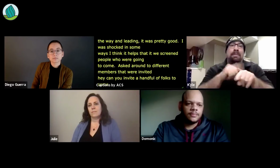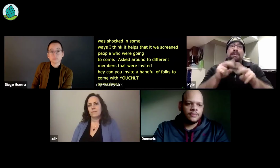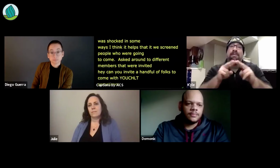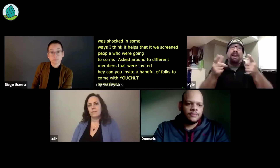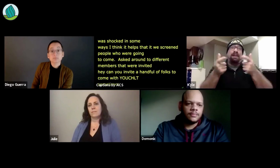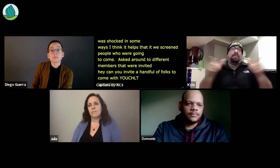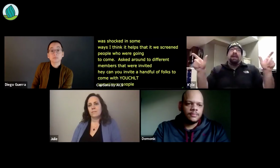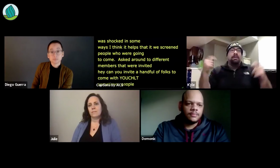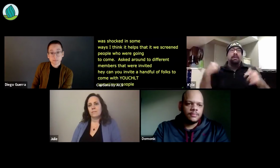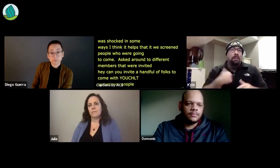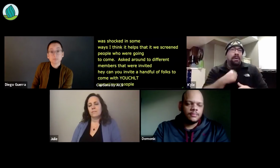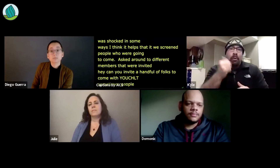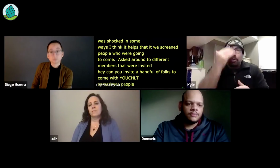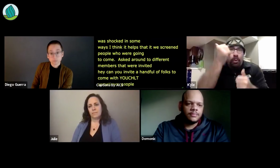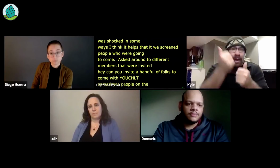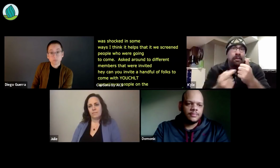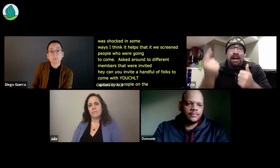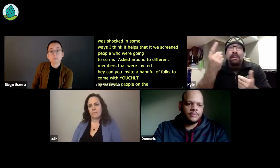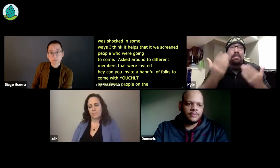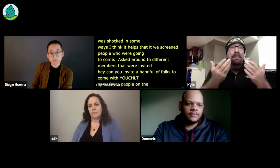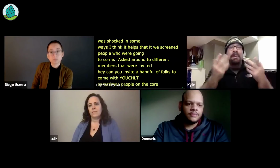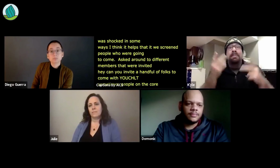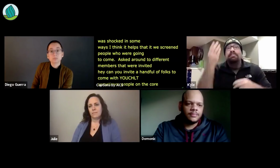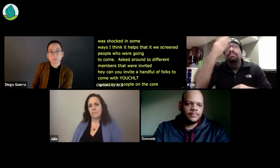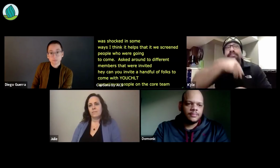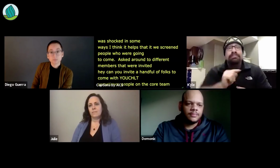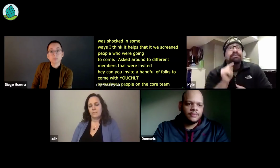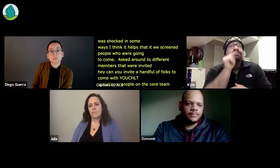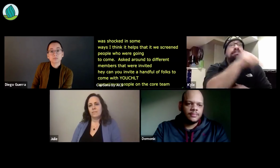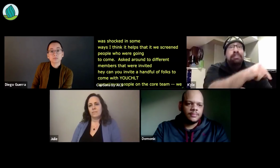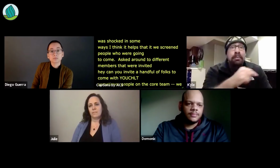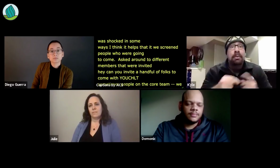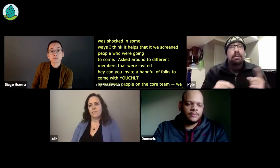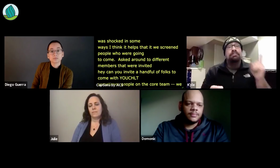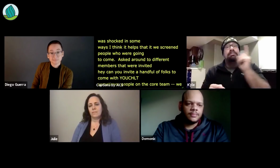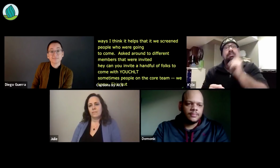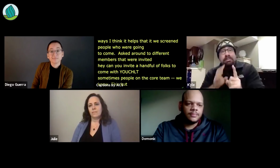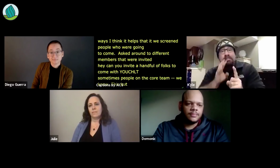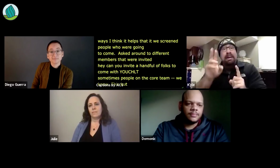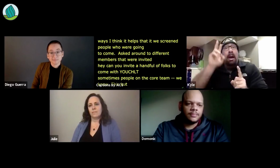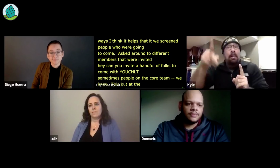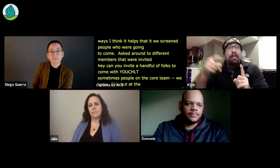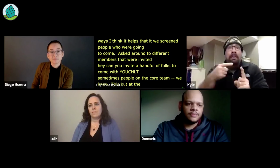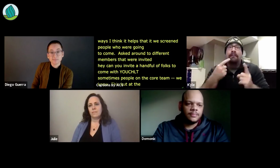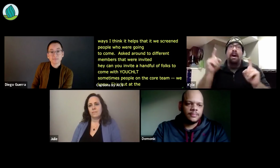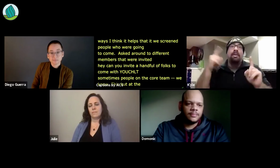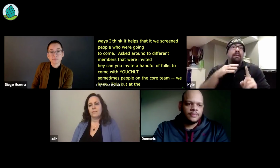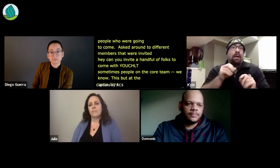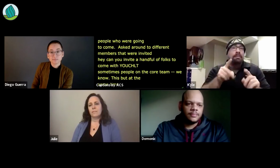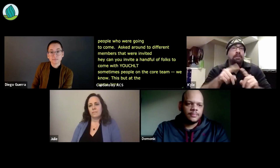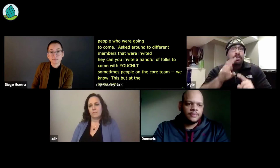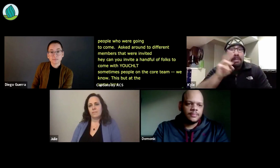But at the same time it's really big and you don't always know everyone and there are people who are overlooked. Who would come in and speak up if only